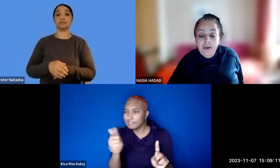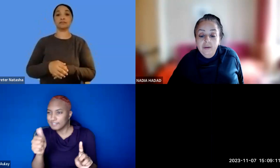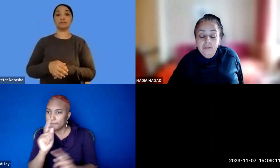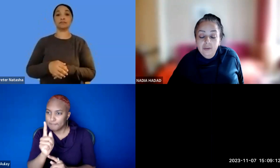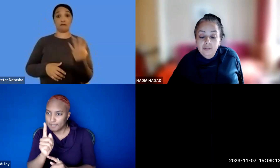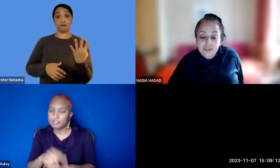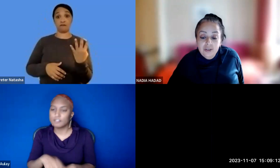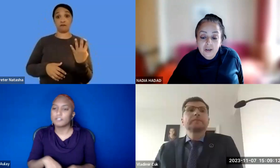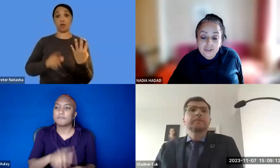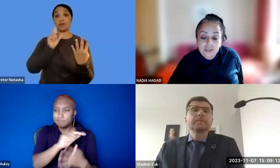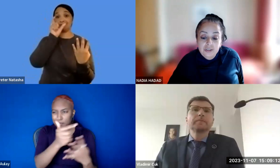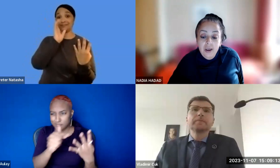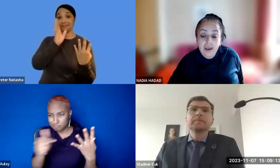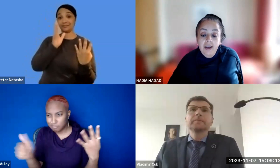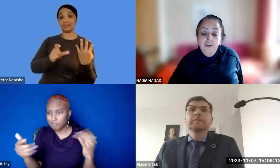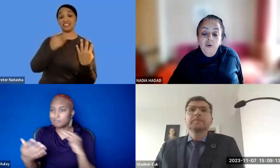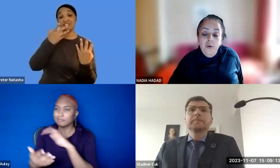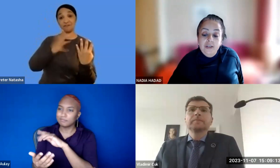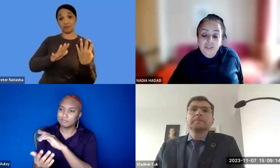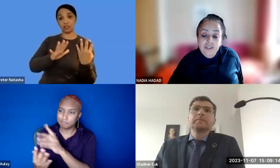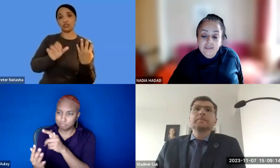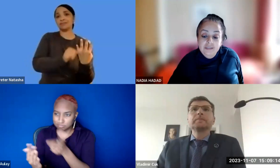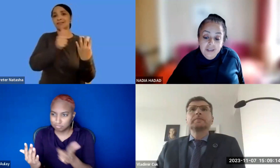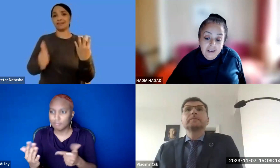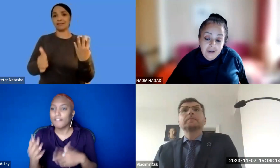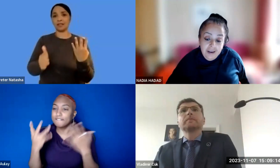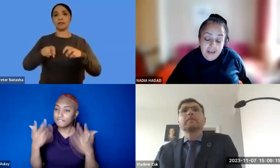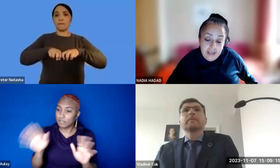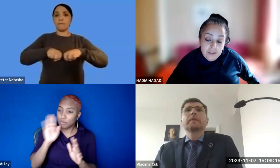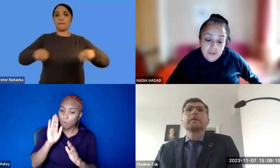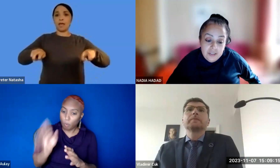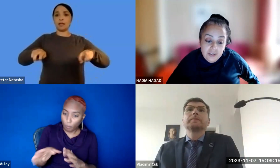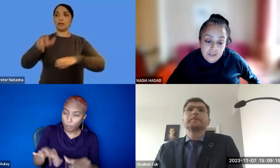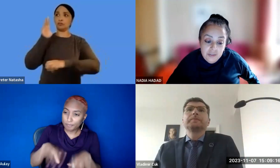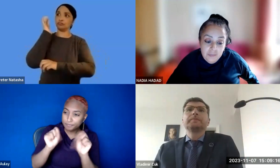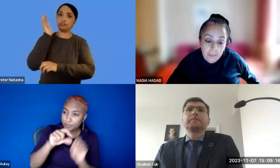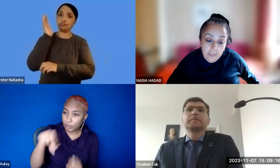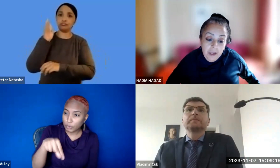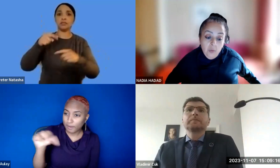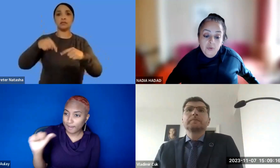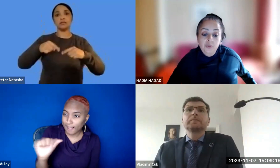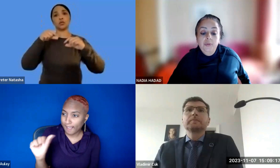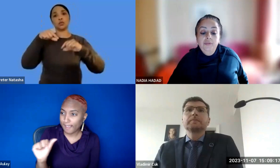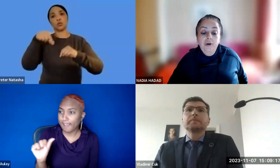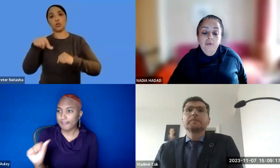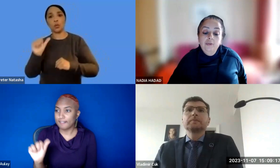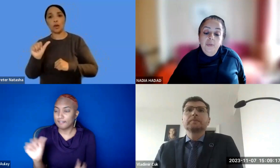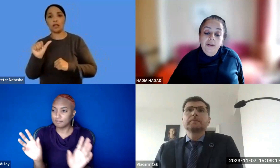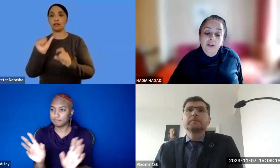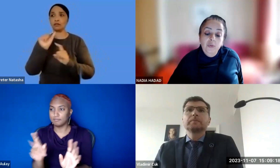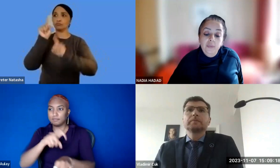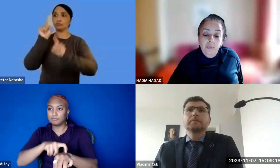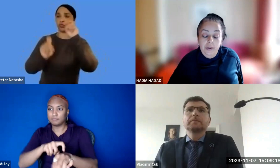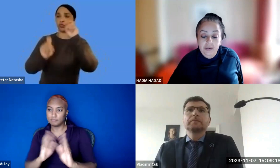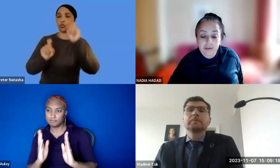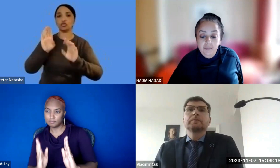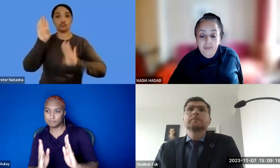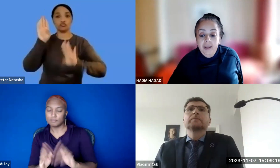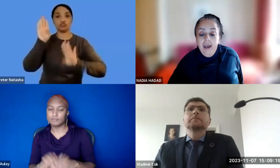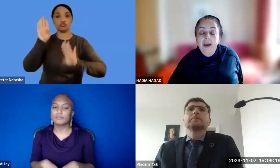our first panel discussion and Q&A session, which will be followed by a quick break.